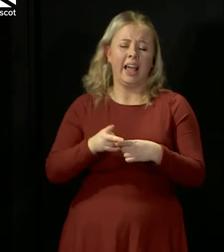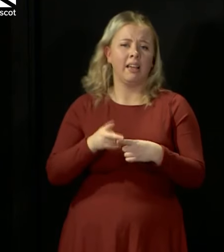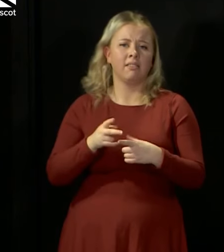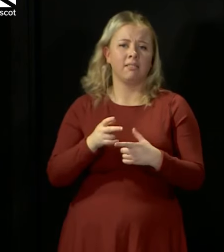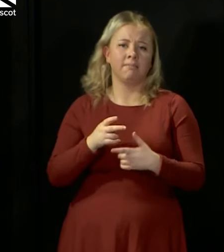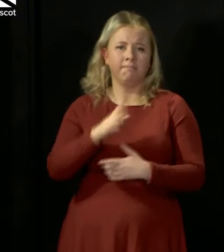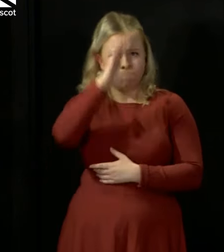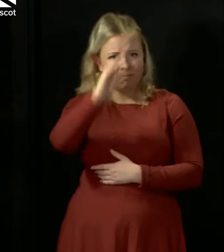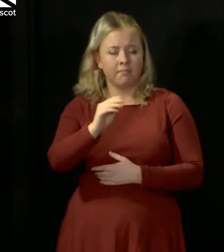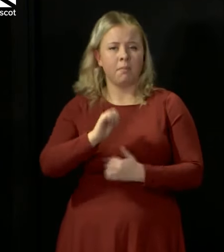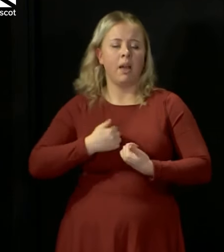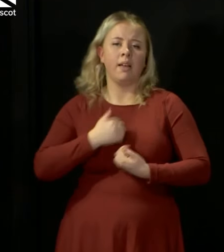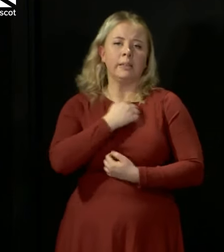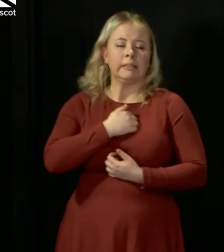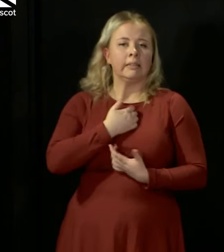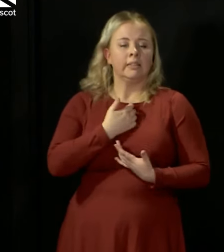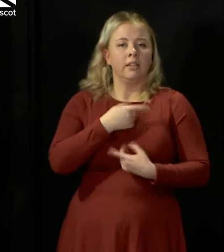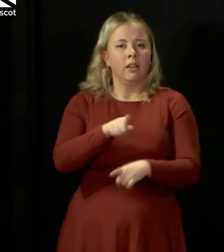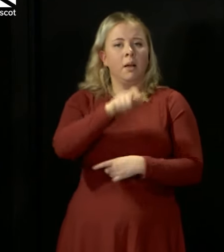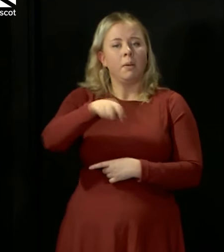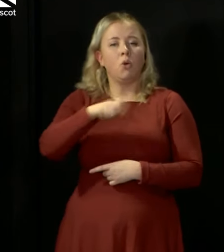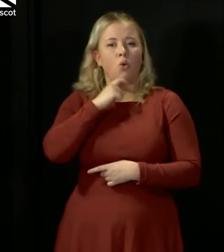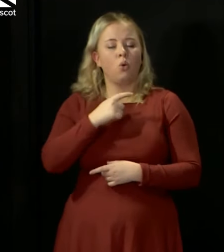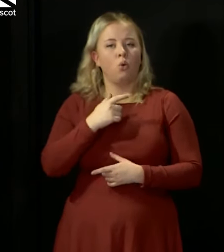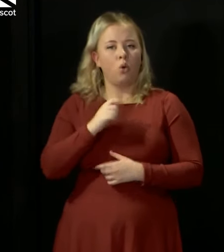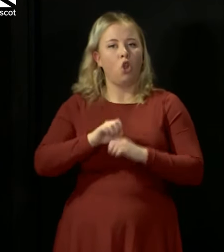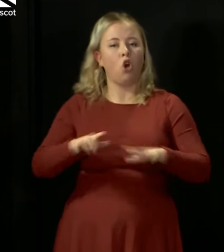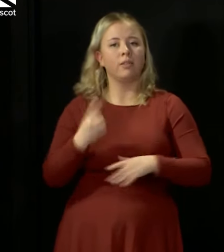deepest sympathy to everybody across our country who's coming to terms with the loss of a loved